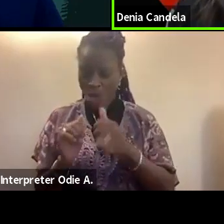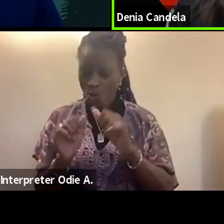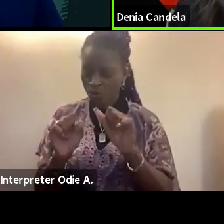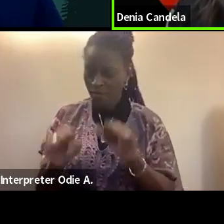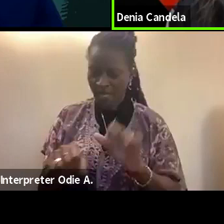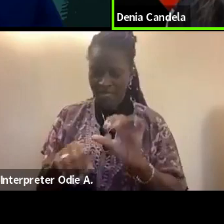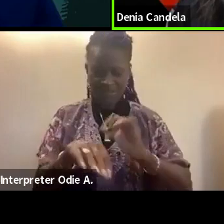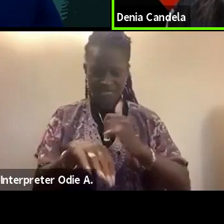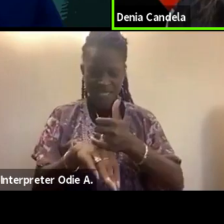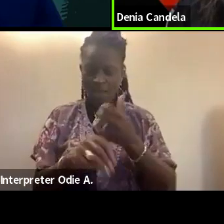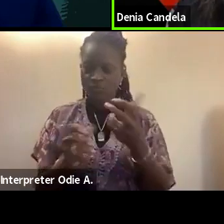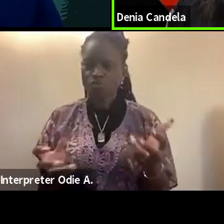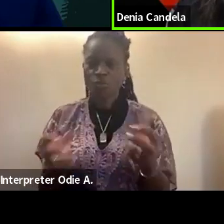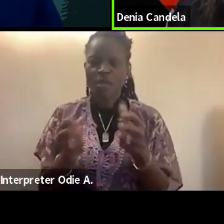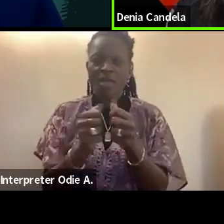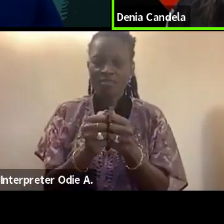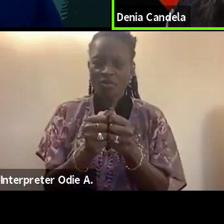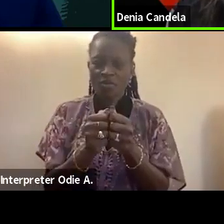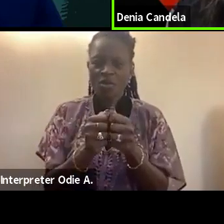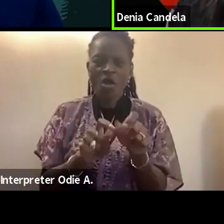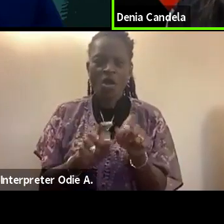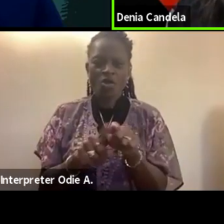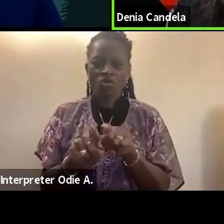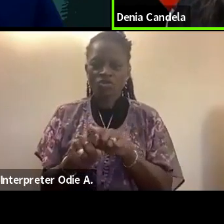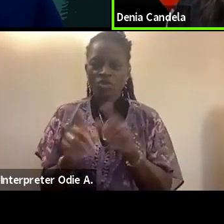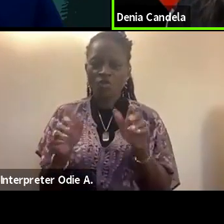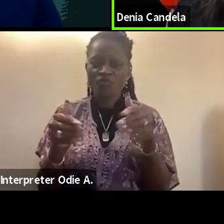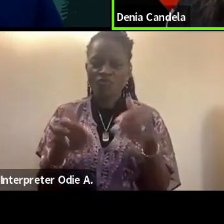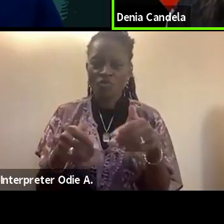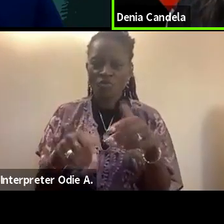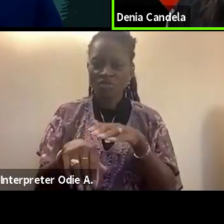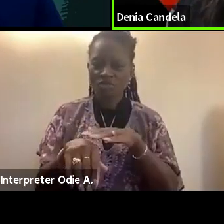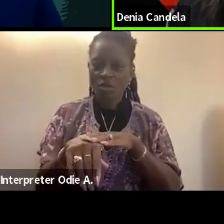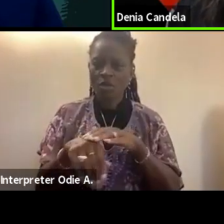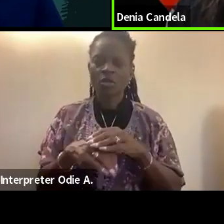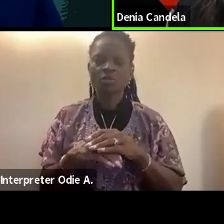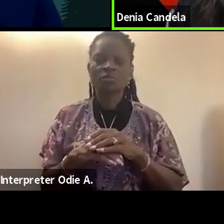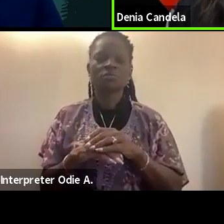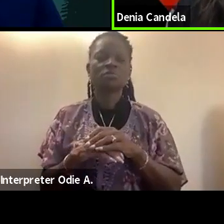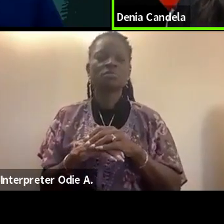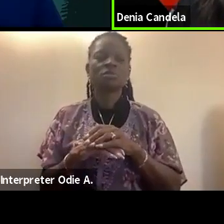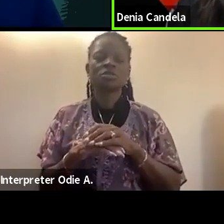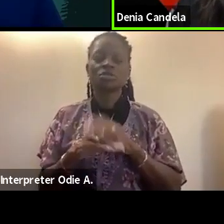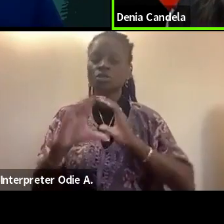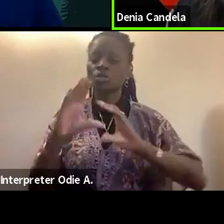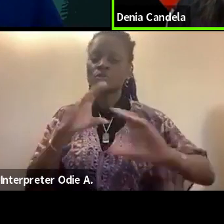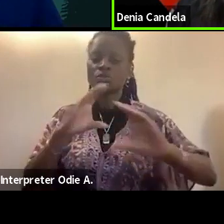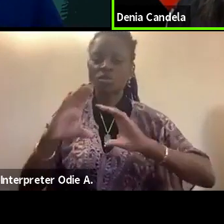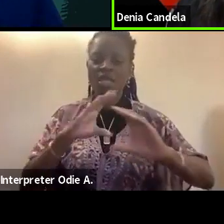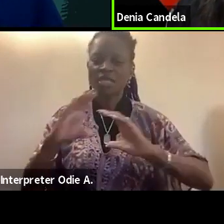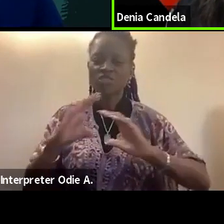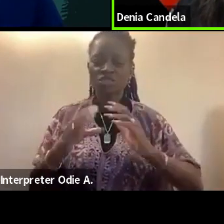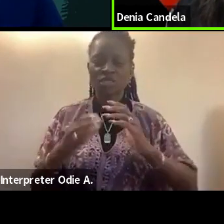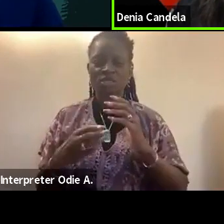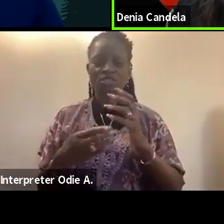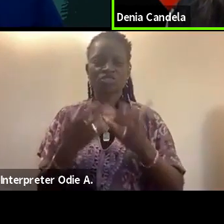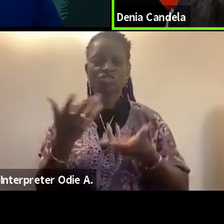The other thing that we're really focusing on in the grand scheme of things are our communication strategies and talking about which